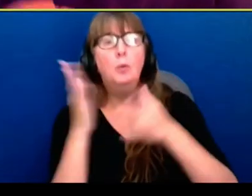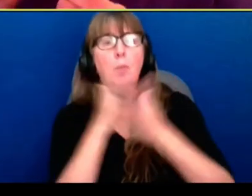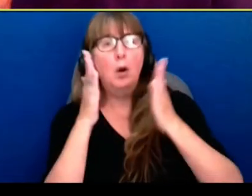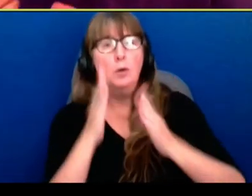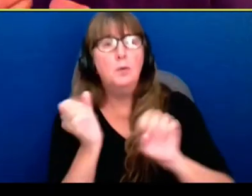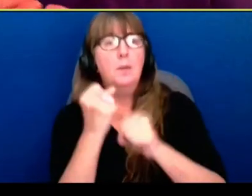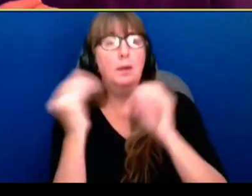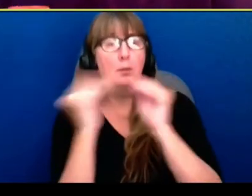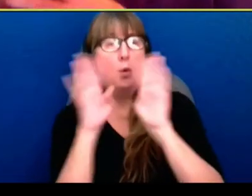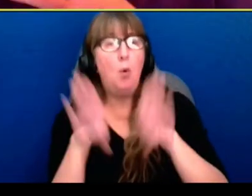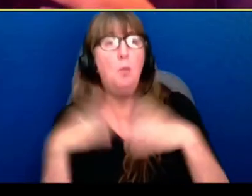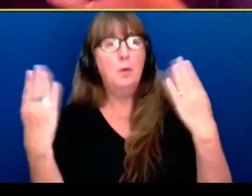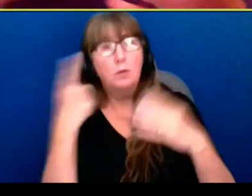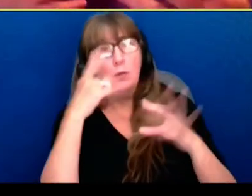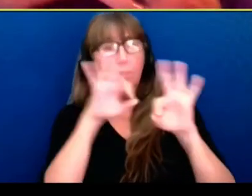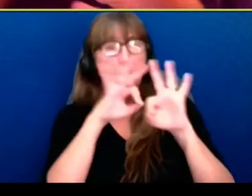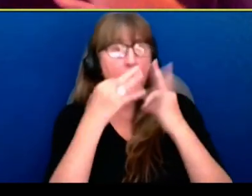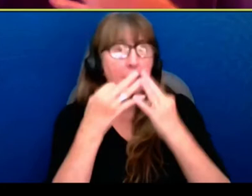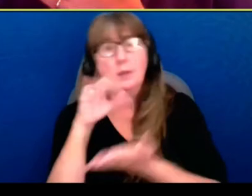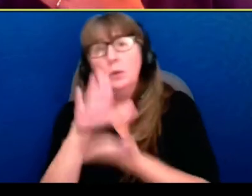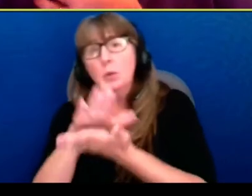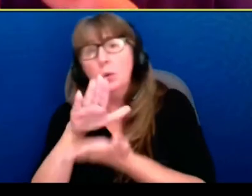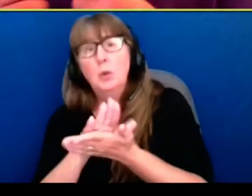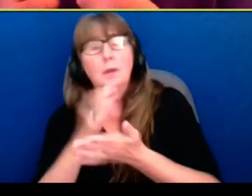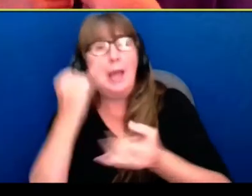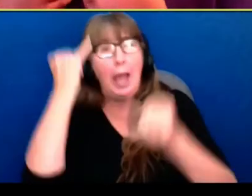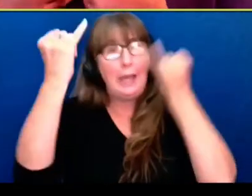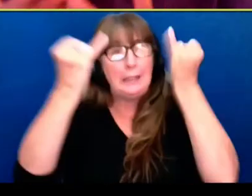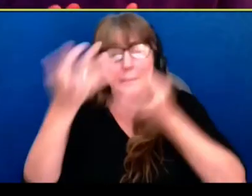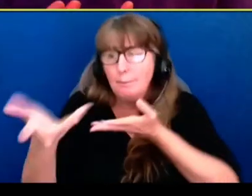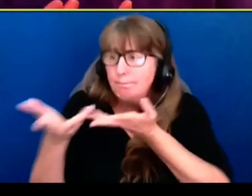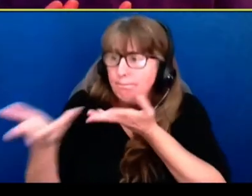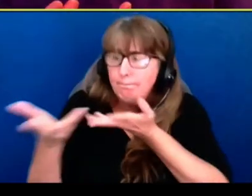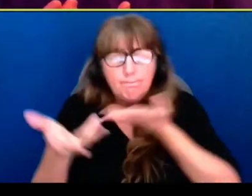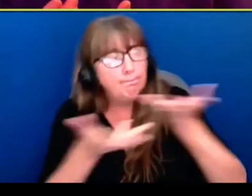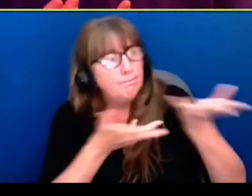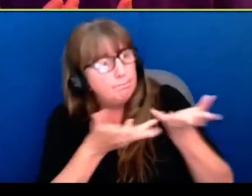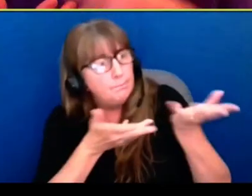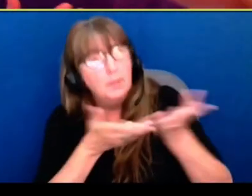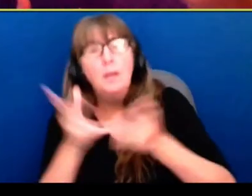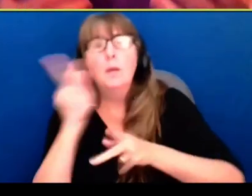and the school. That exchange of ideas, people are comfortable with each other, they can